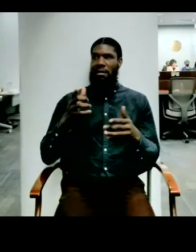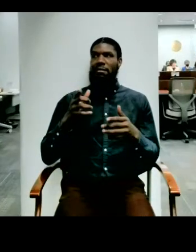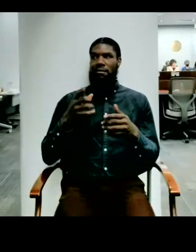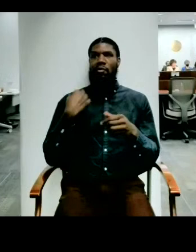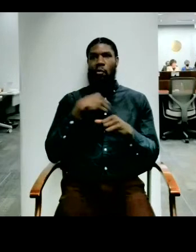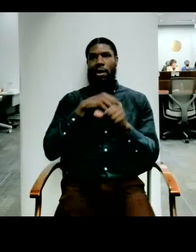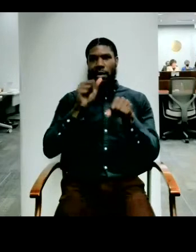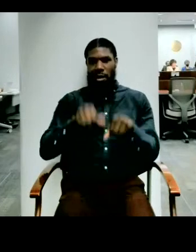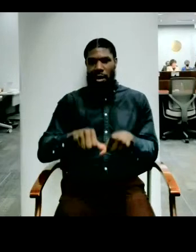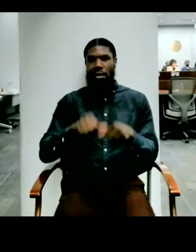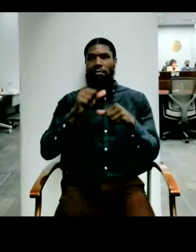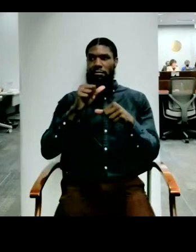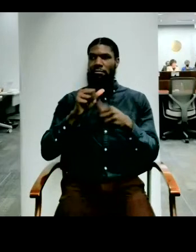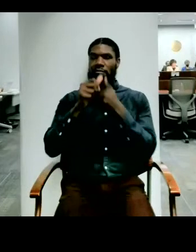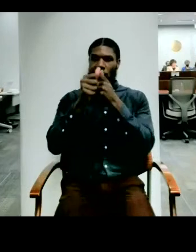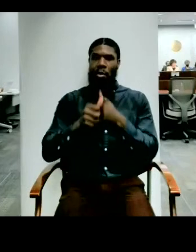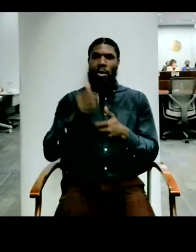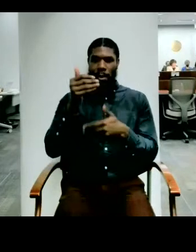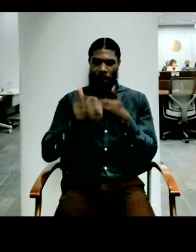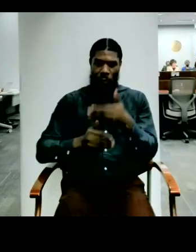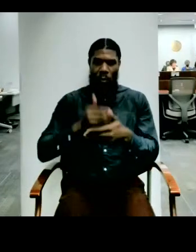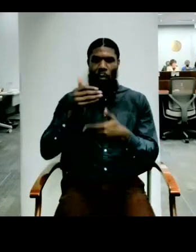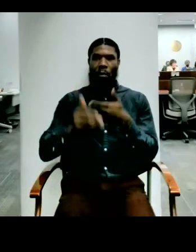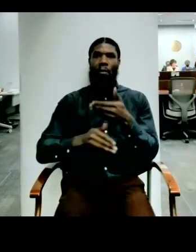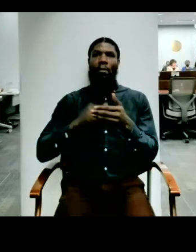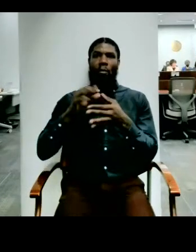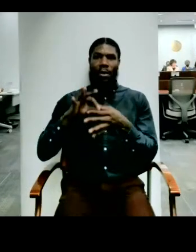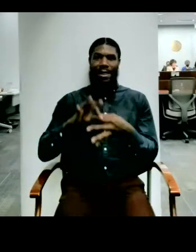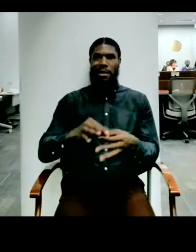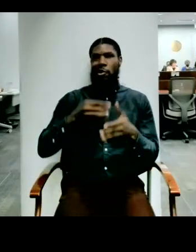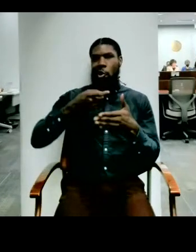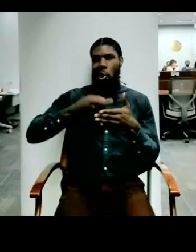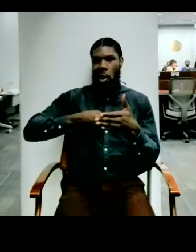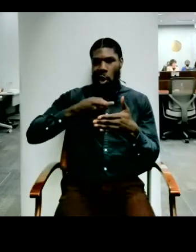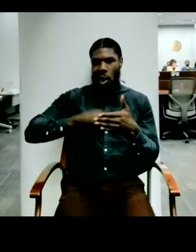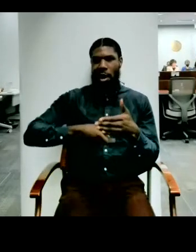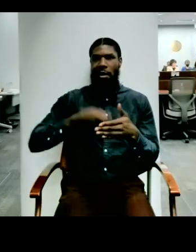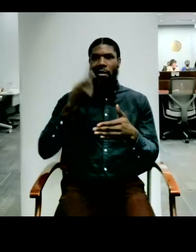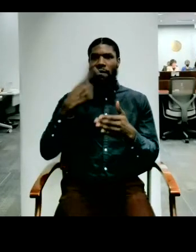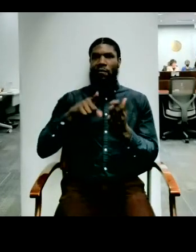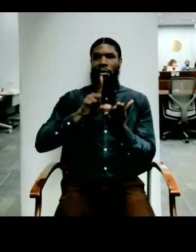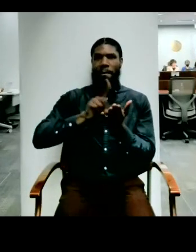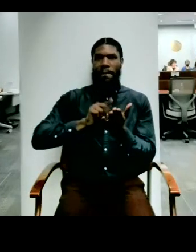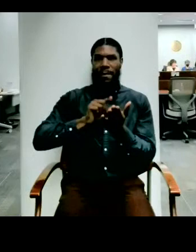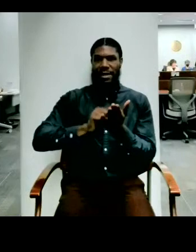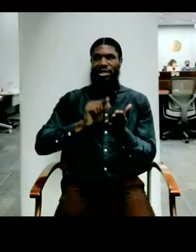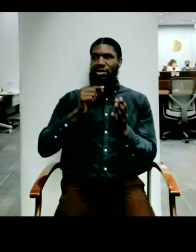out with respect to what the cost would be with publication in the Federal Register.